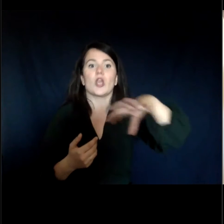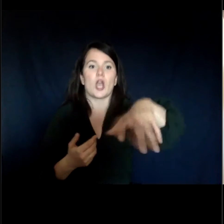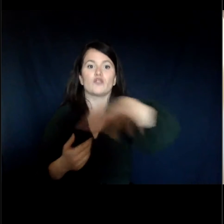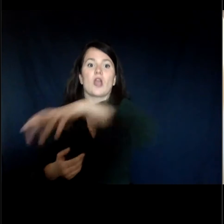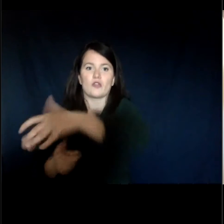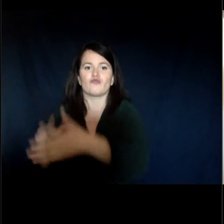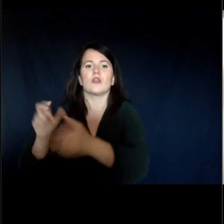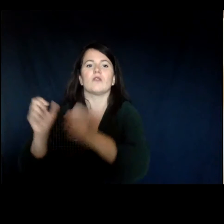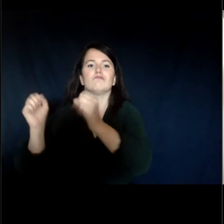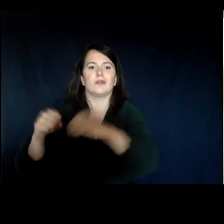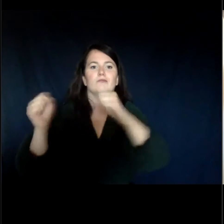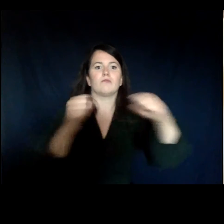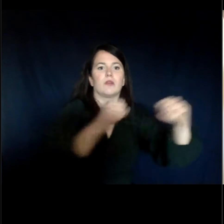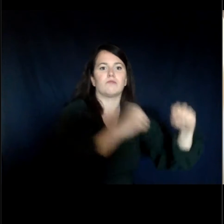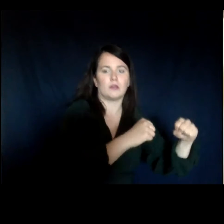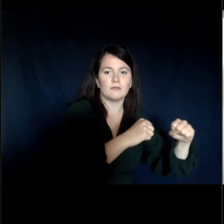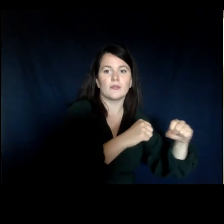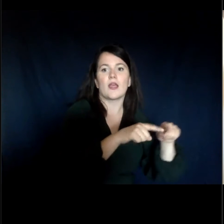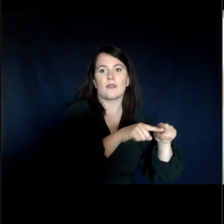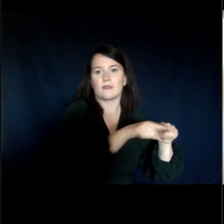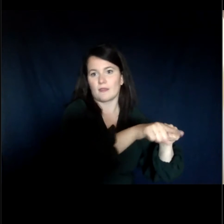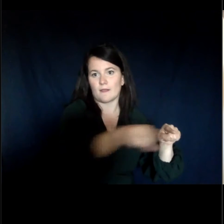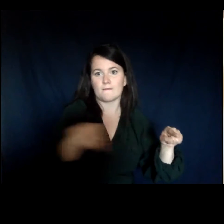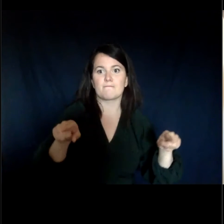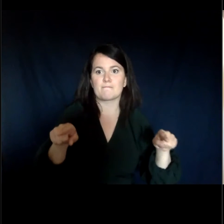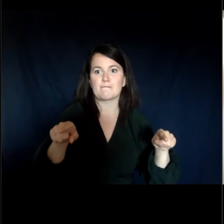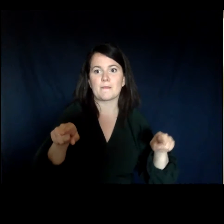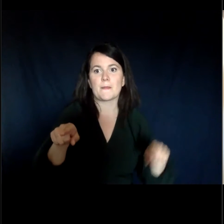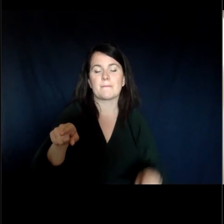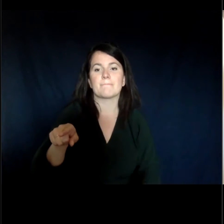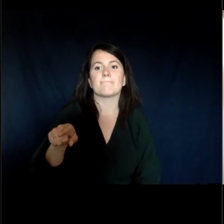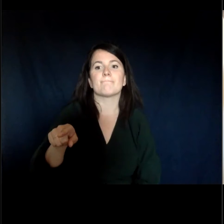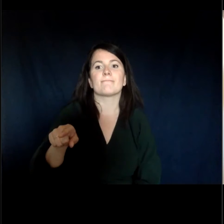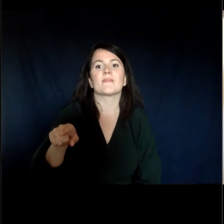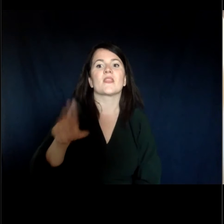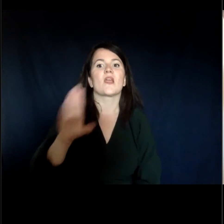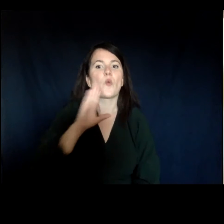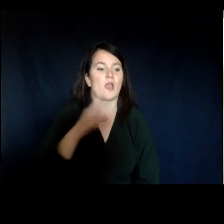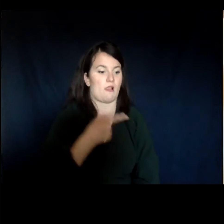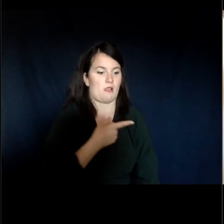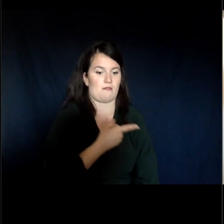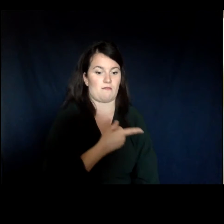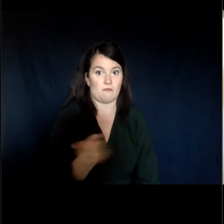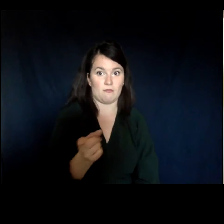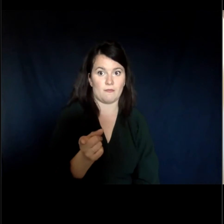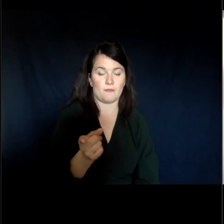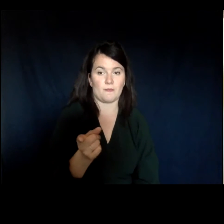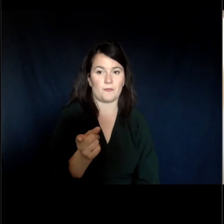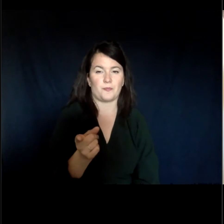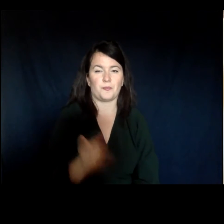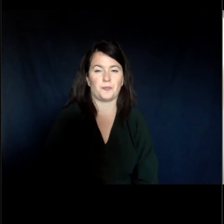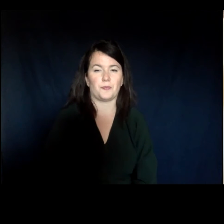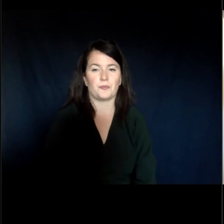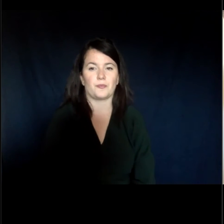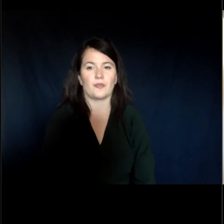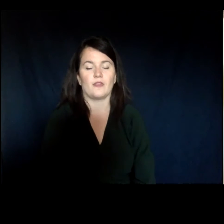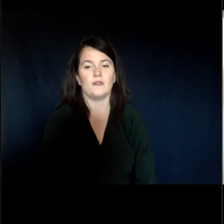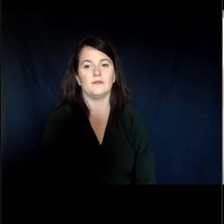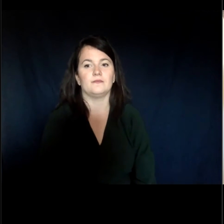for reimbursement on intermediate body or beneficiary during one year,